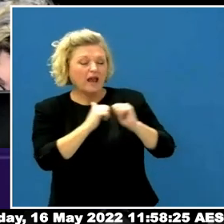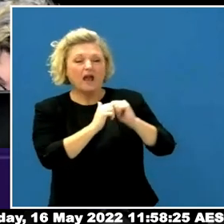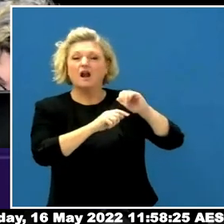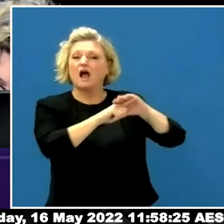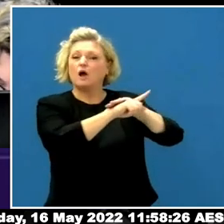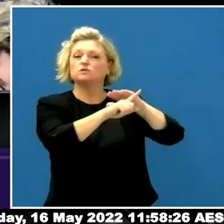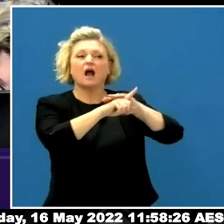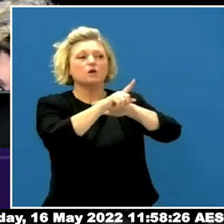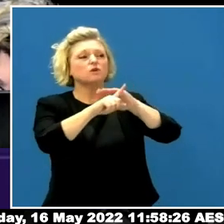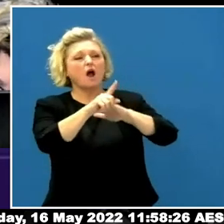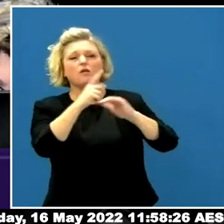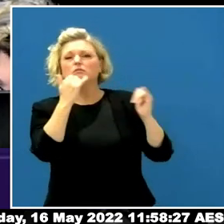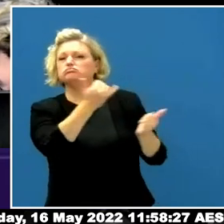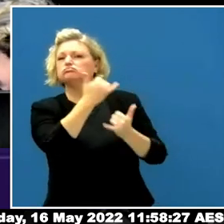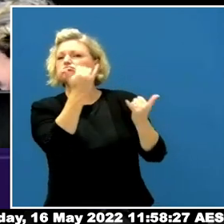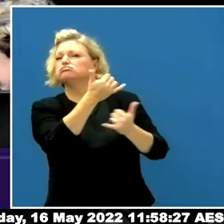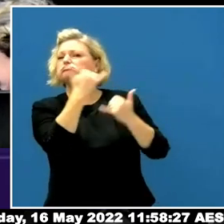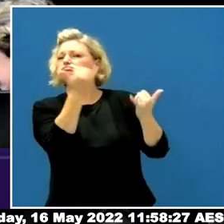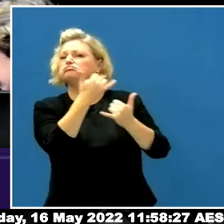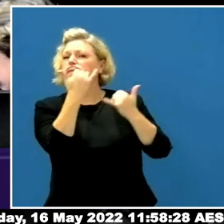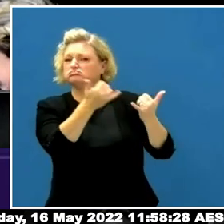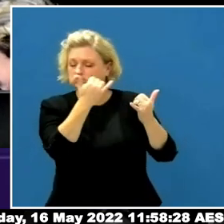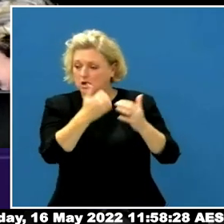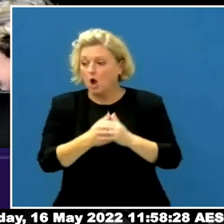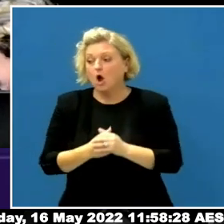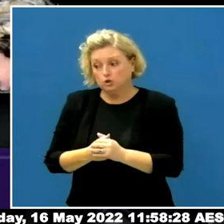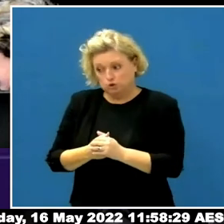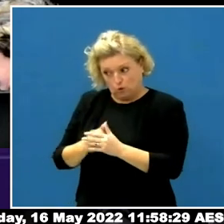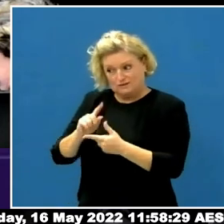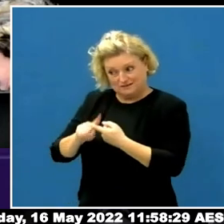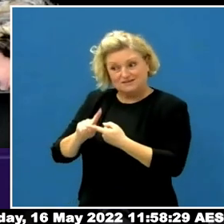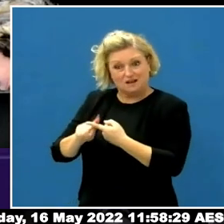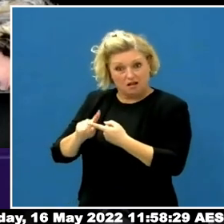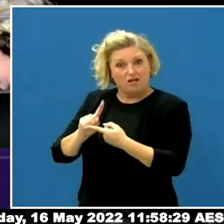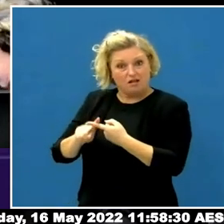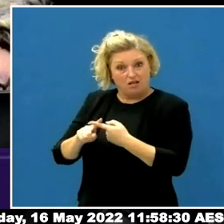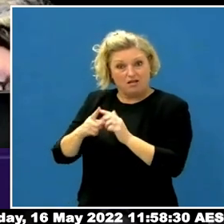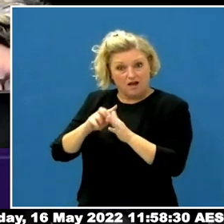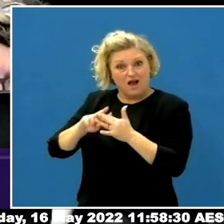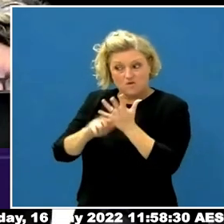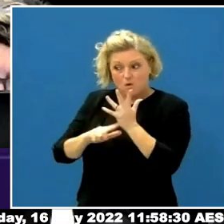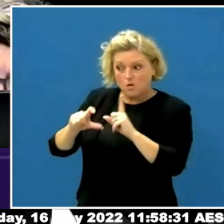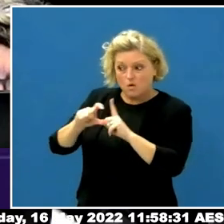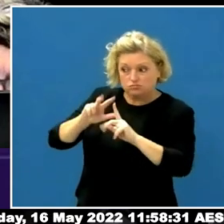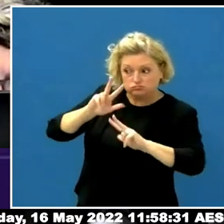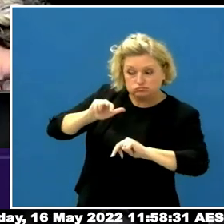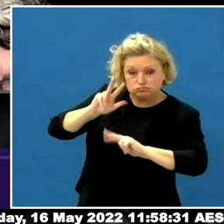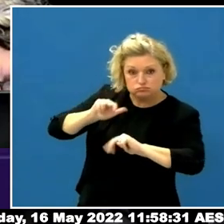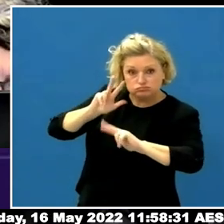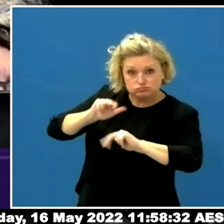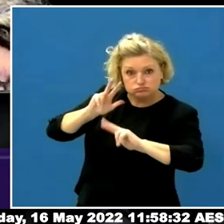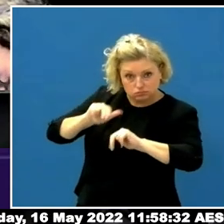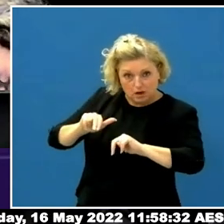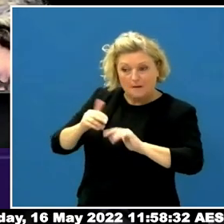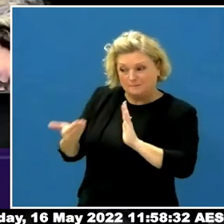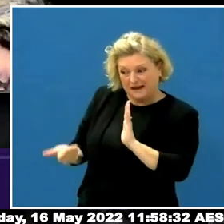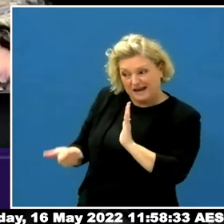Yes. MR FOGARTY: Were there separate fees for Club Afford, do you recall?